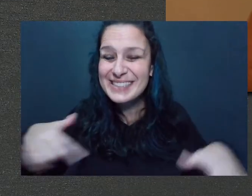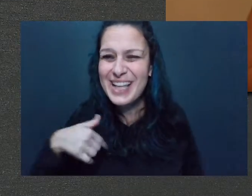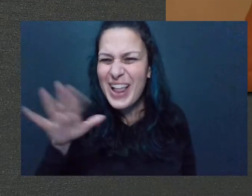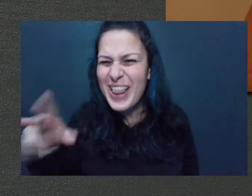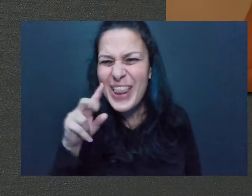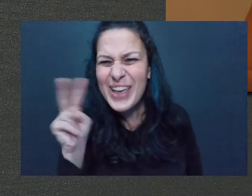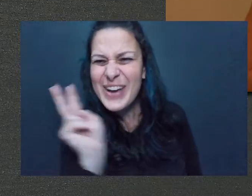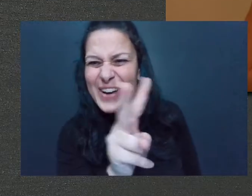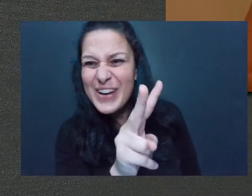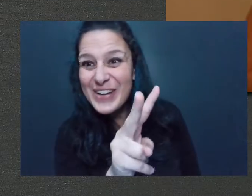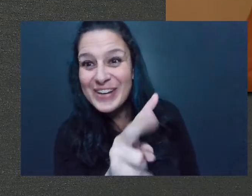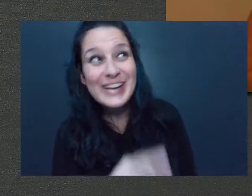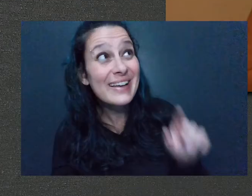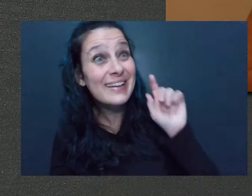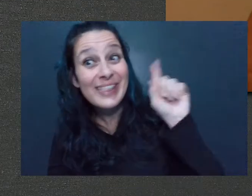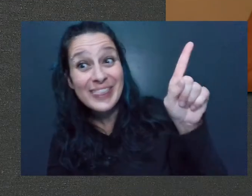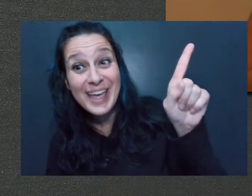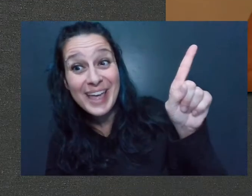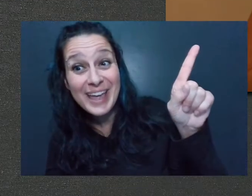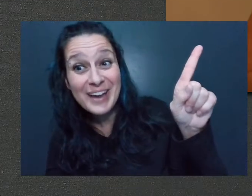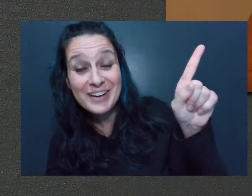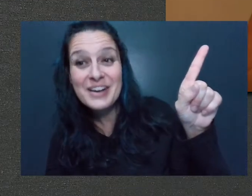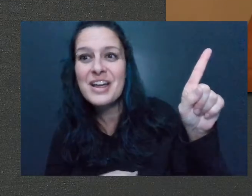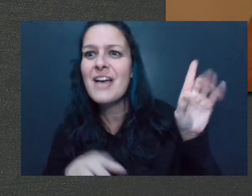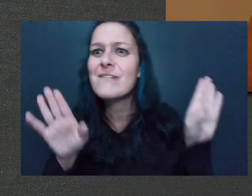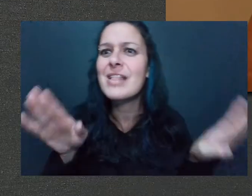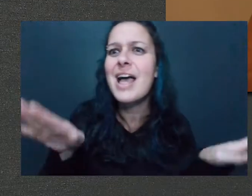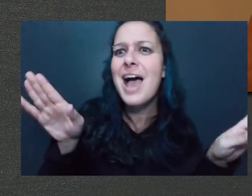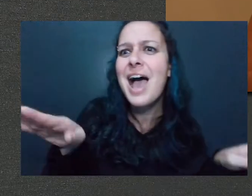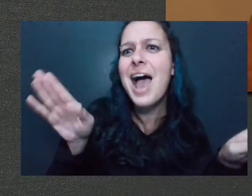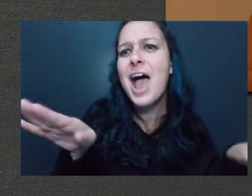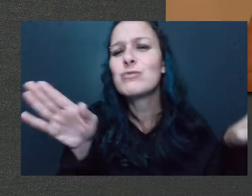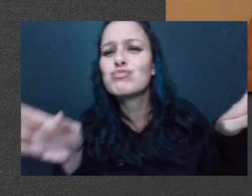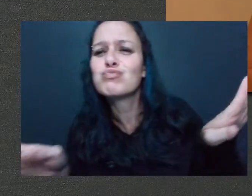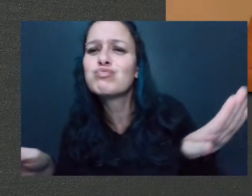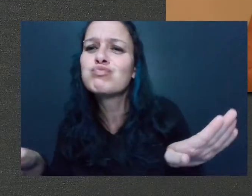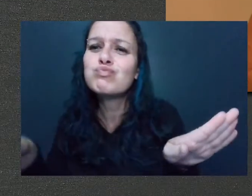Look, they're flying in the air